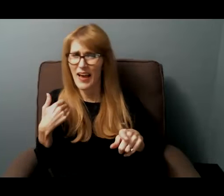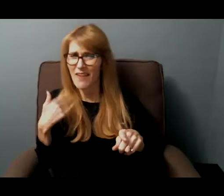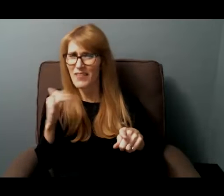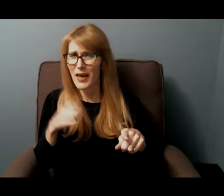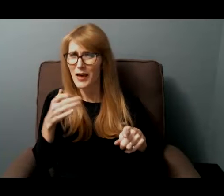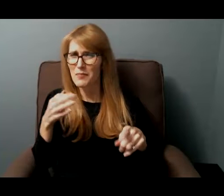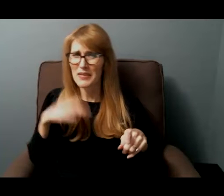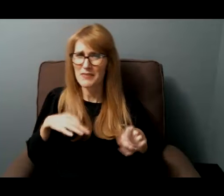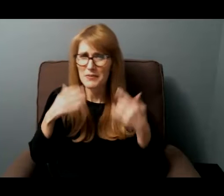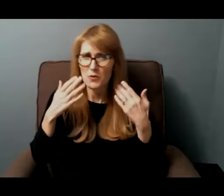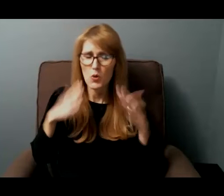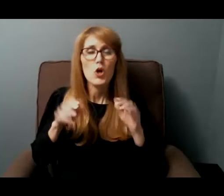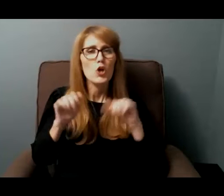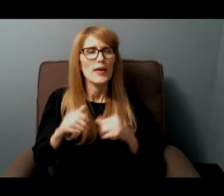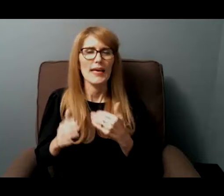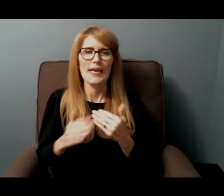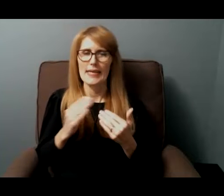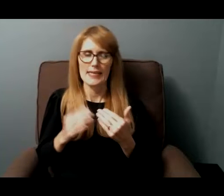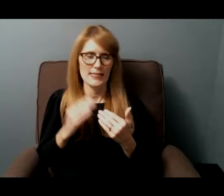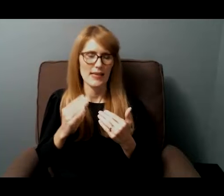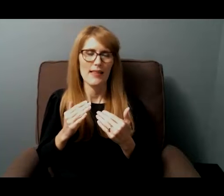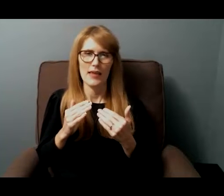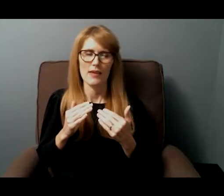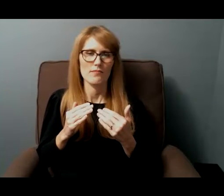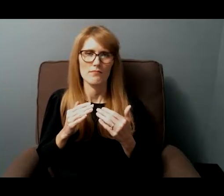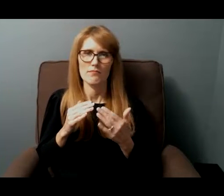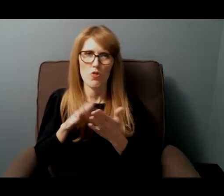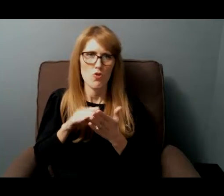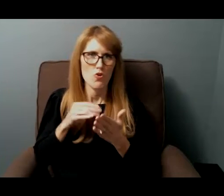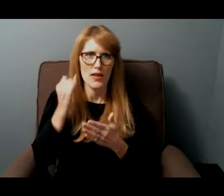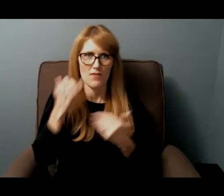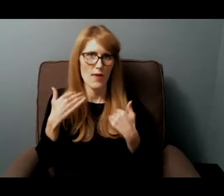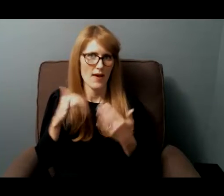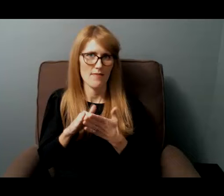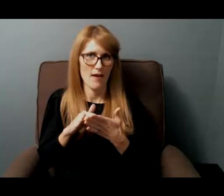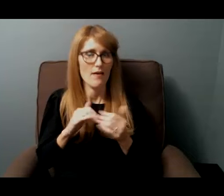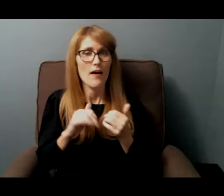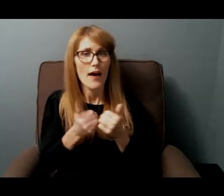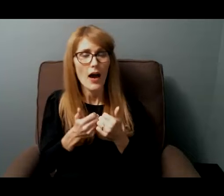which one you have, if you have this, by calling the Medicare toll free number,